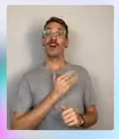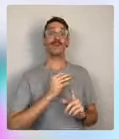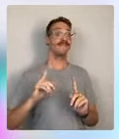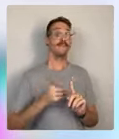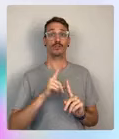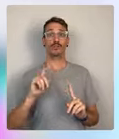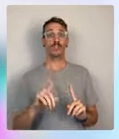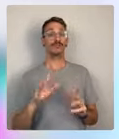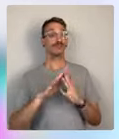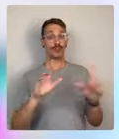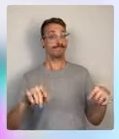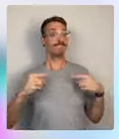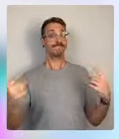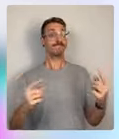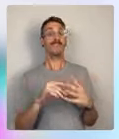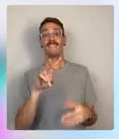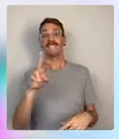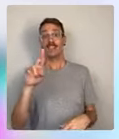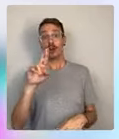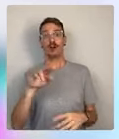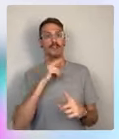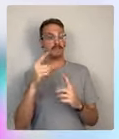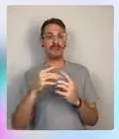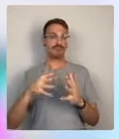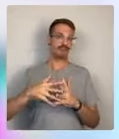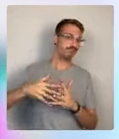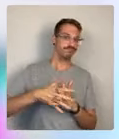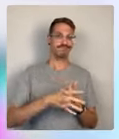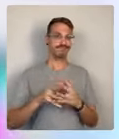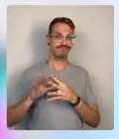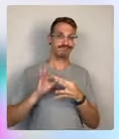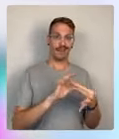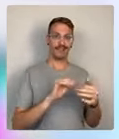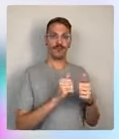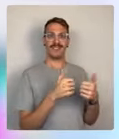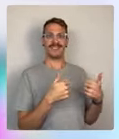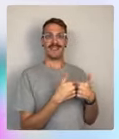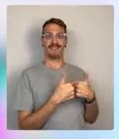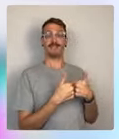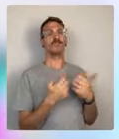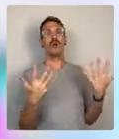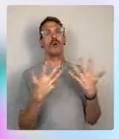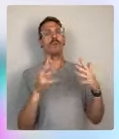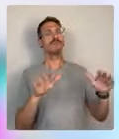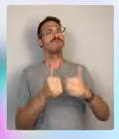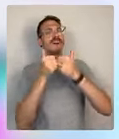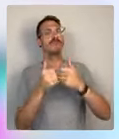I want to move on to our first question. So historically, VR has been grounded in games.